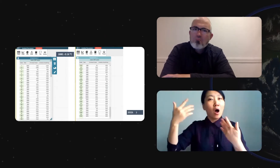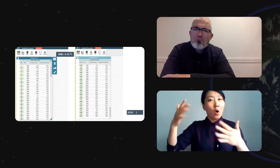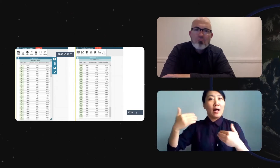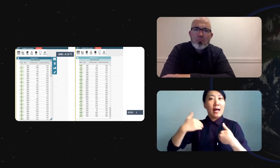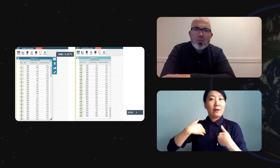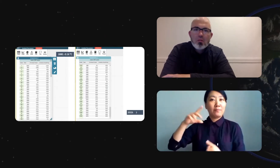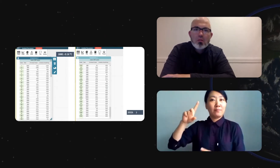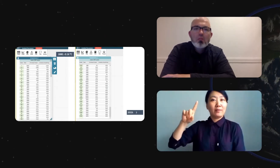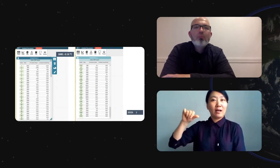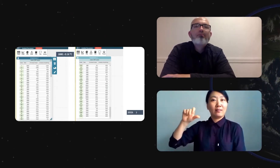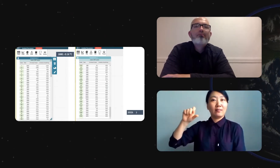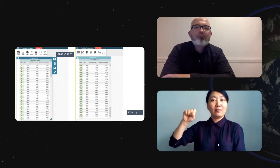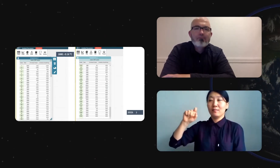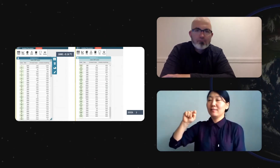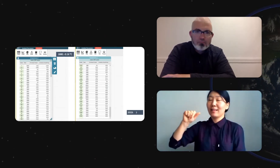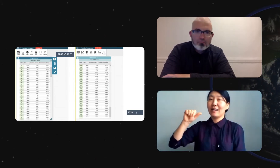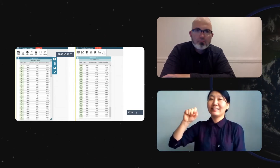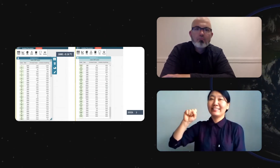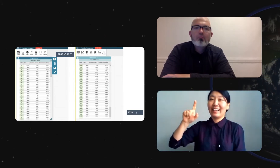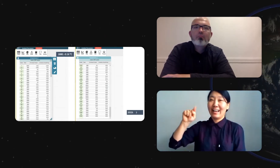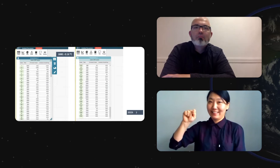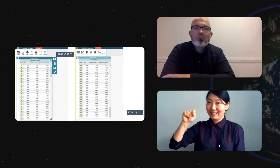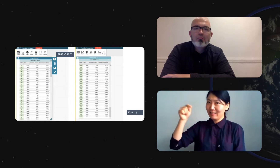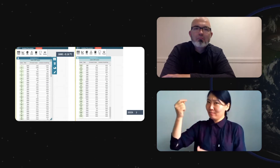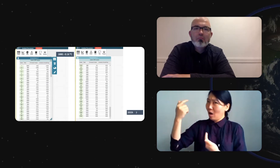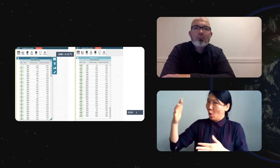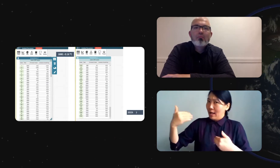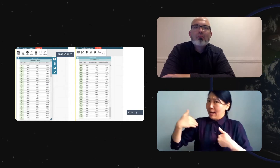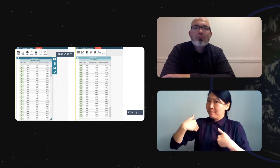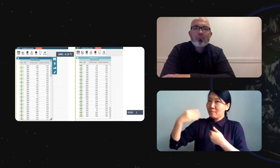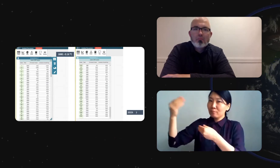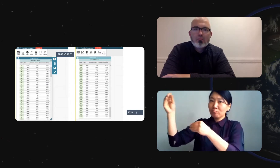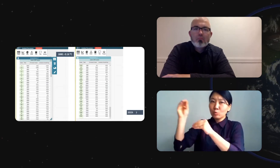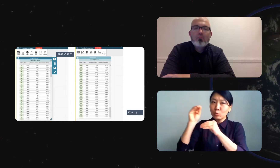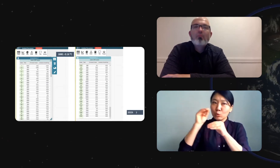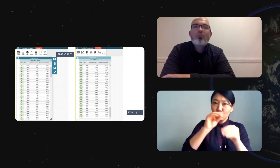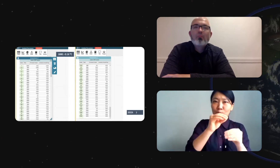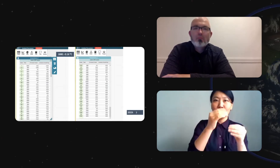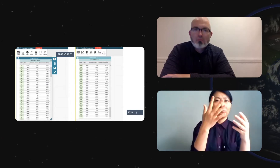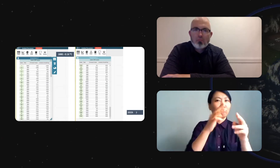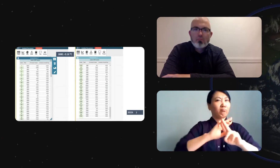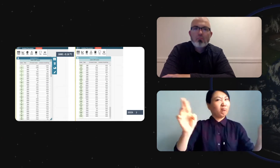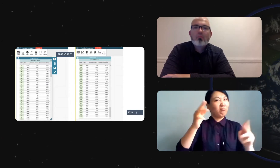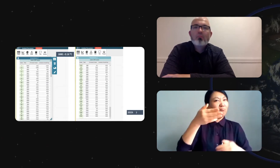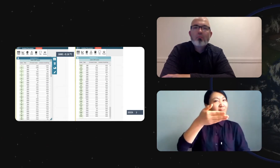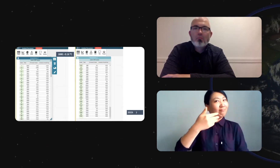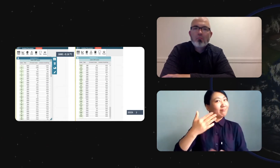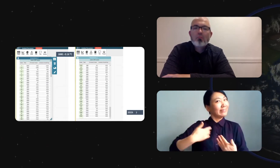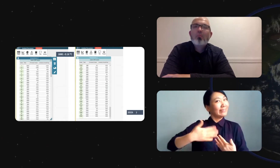The program does it. You just give it data, and the program creates the data.